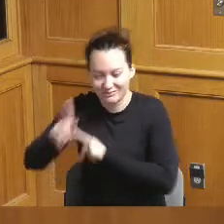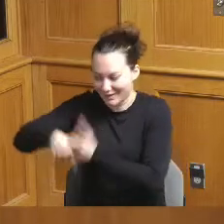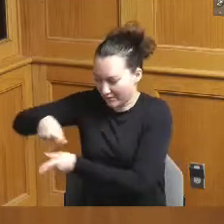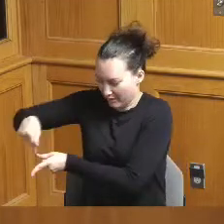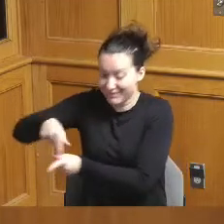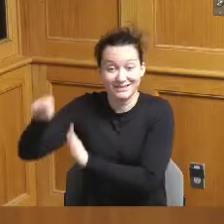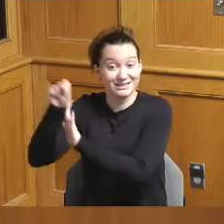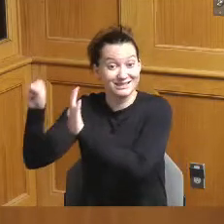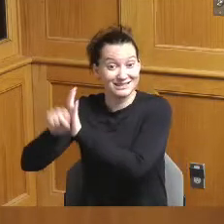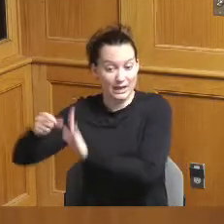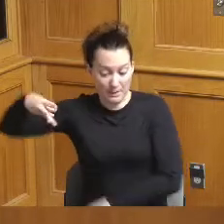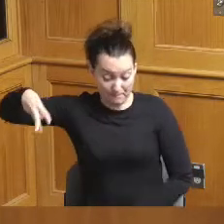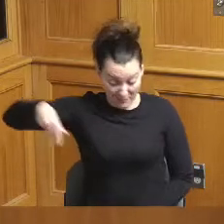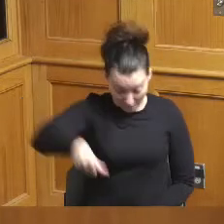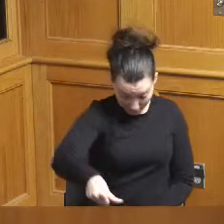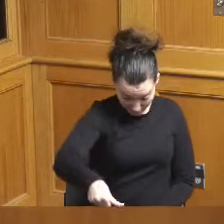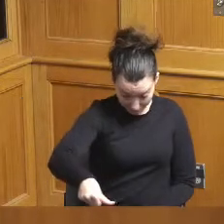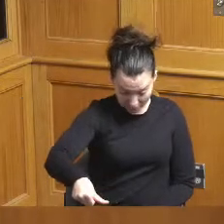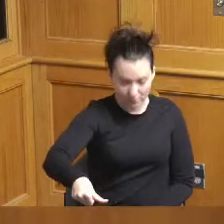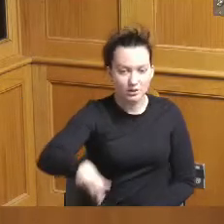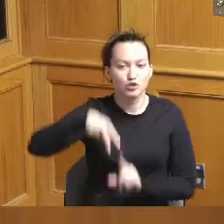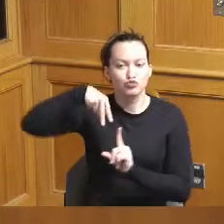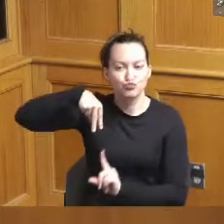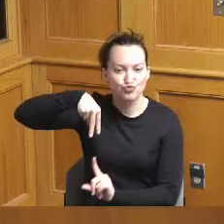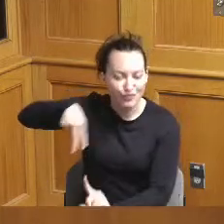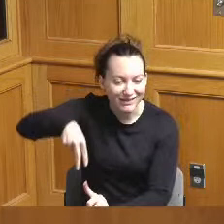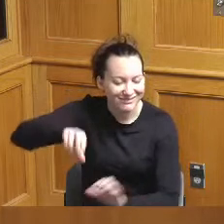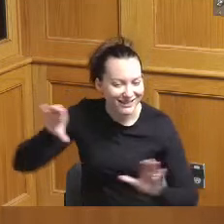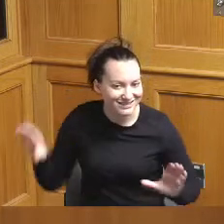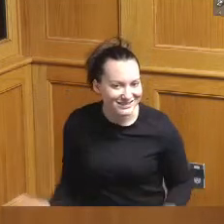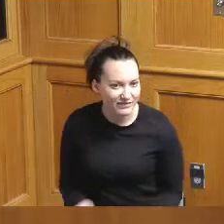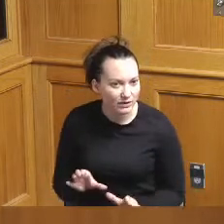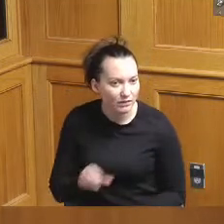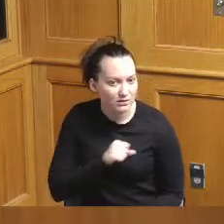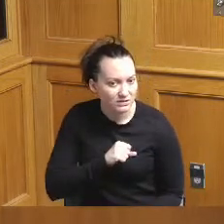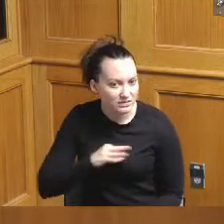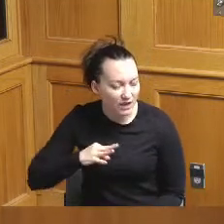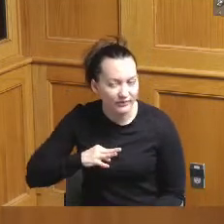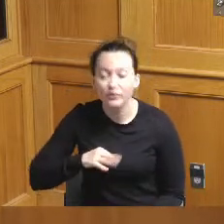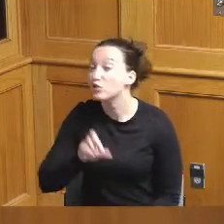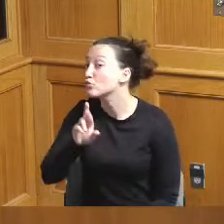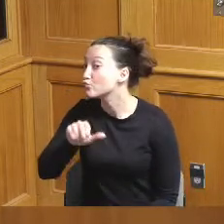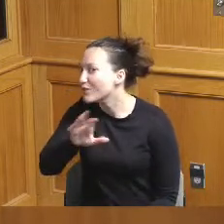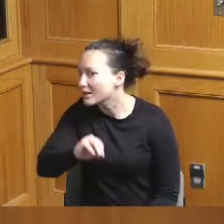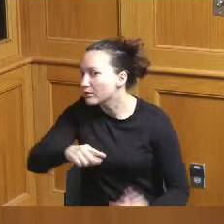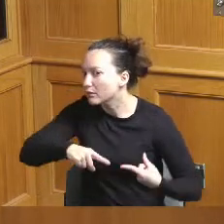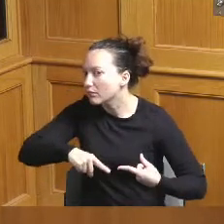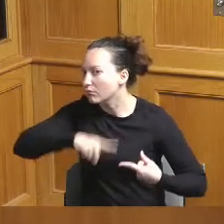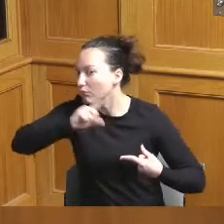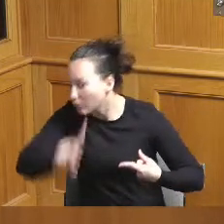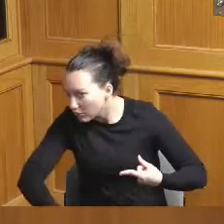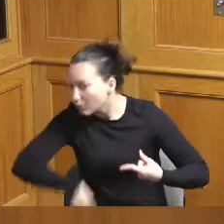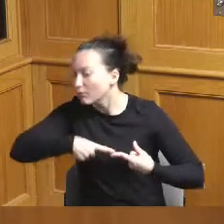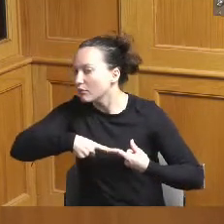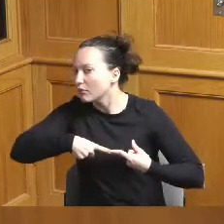funds and they track the activities of those staff randomly throughout the year and they use that to